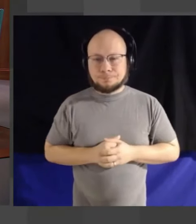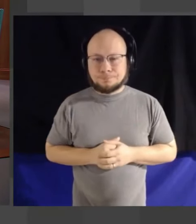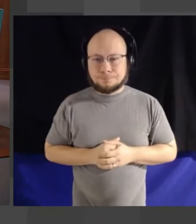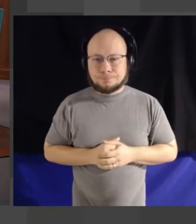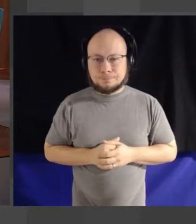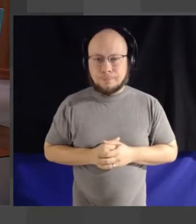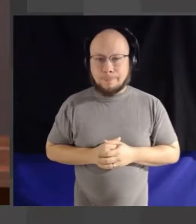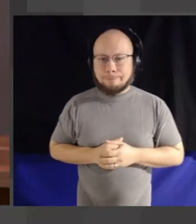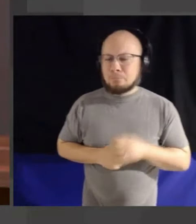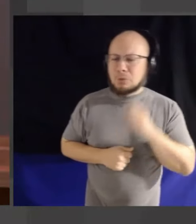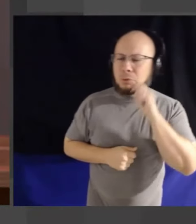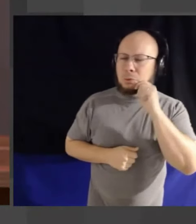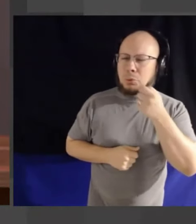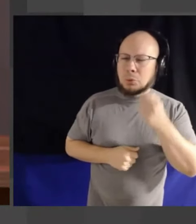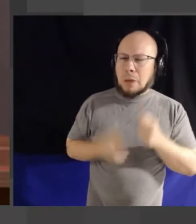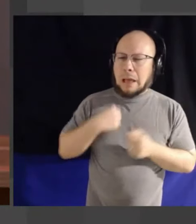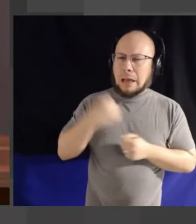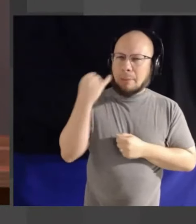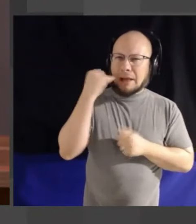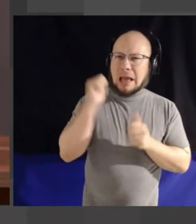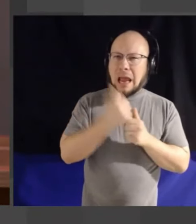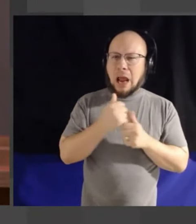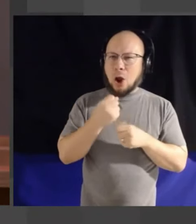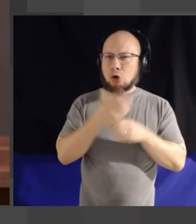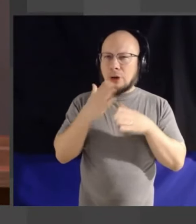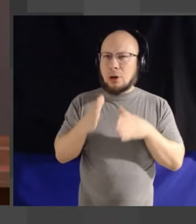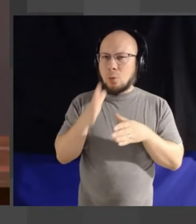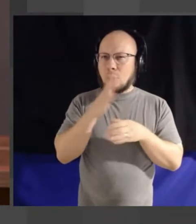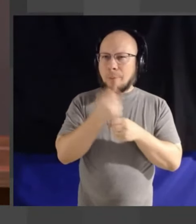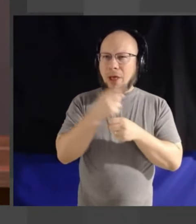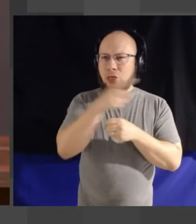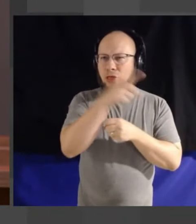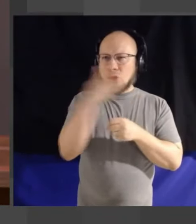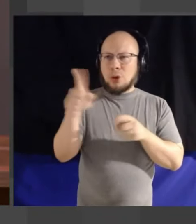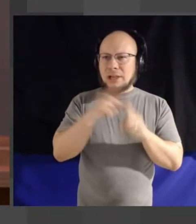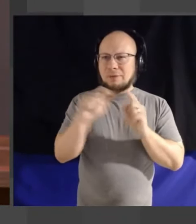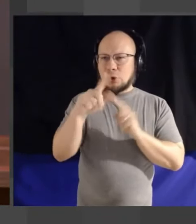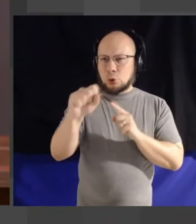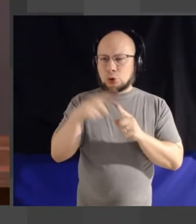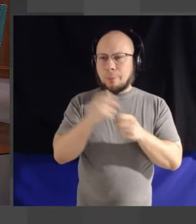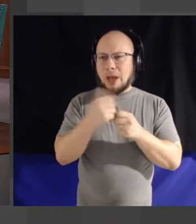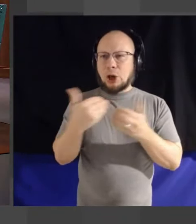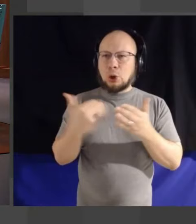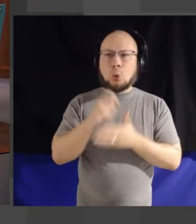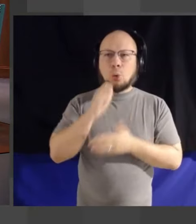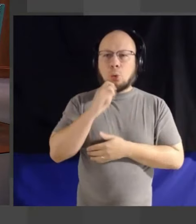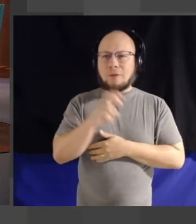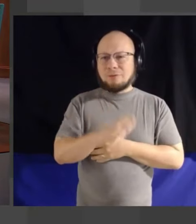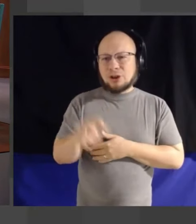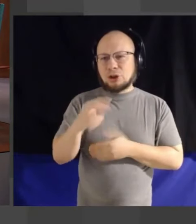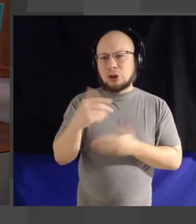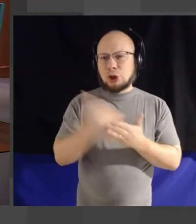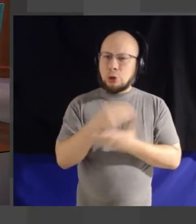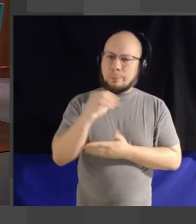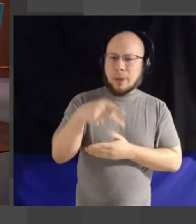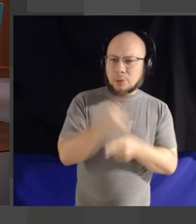TOMATO MONSTER. THAT IS REALLY COOL BECAUSE I CAN TOTALLY SEE CREATORS USING THE COMBINATION OF FEATURES TO